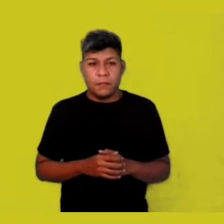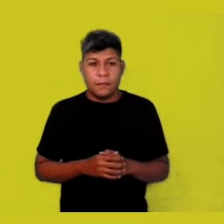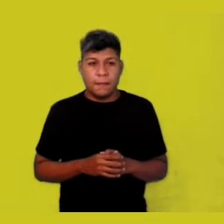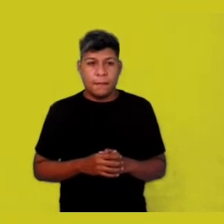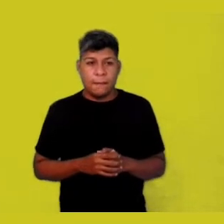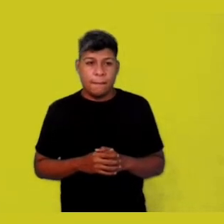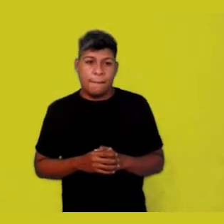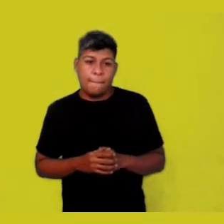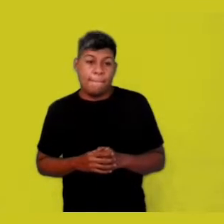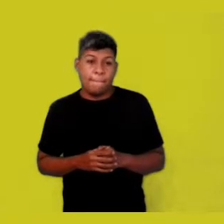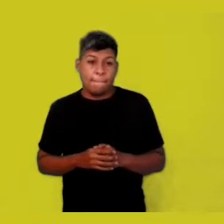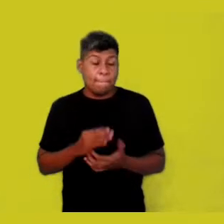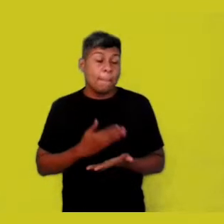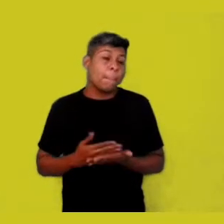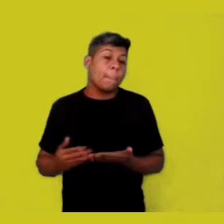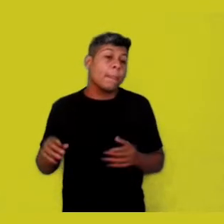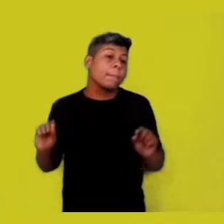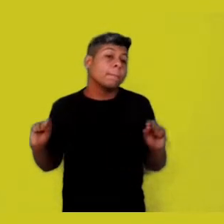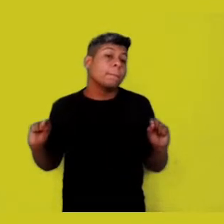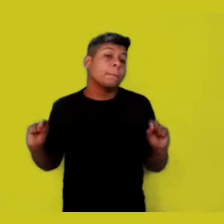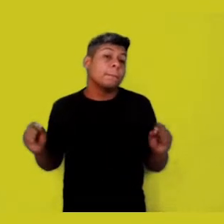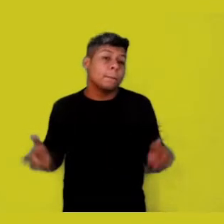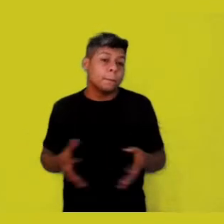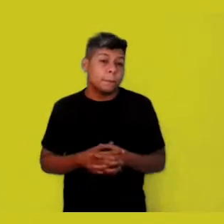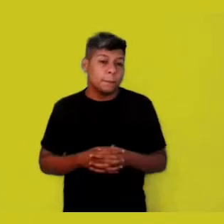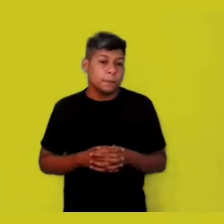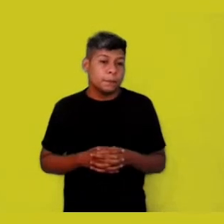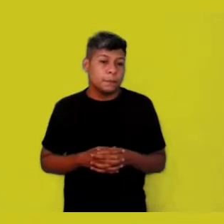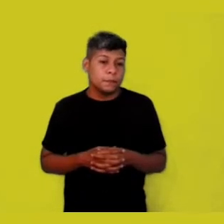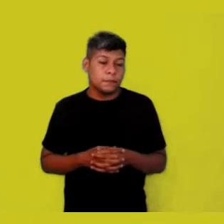Whoever wants to begin. -Pedro, please.